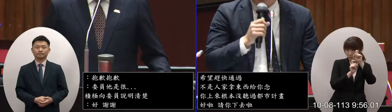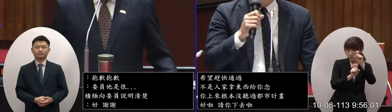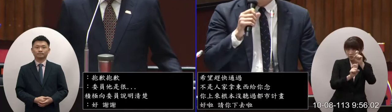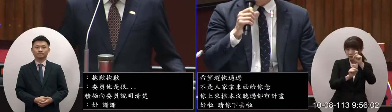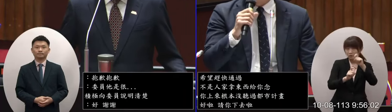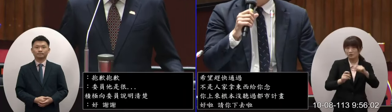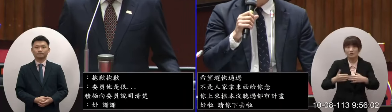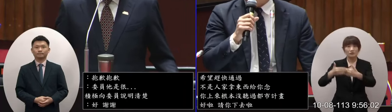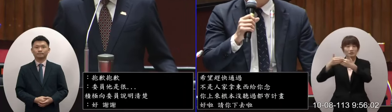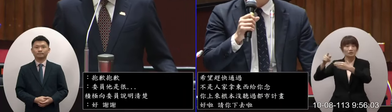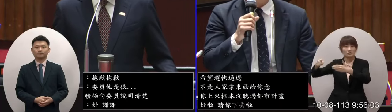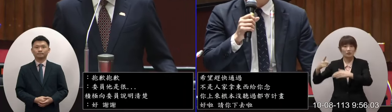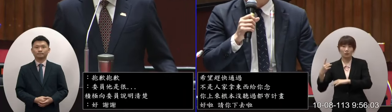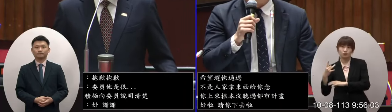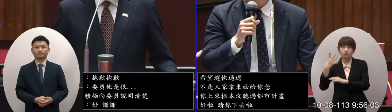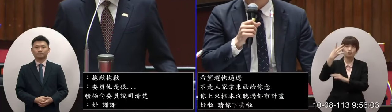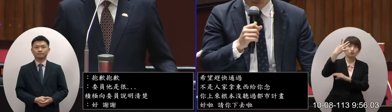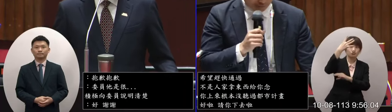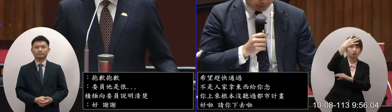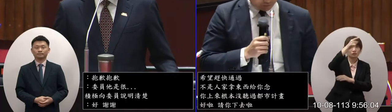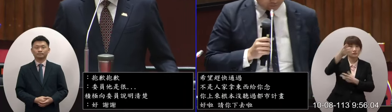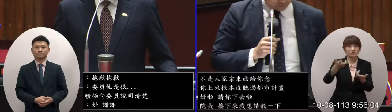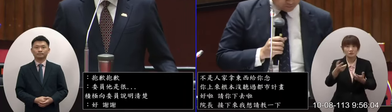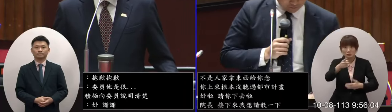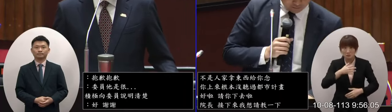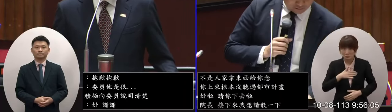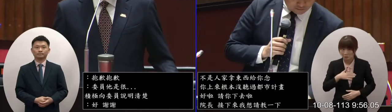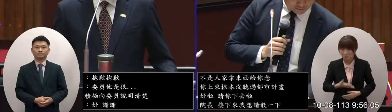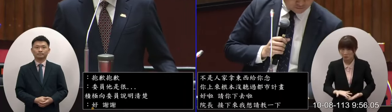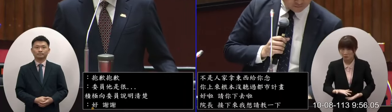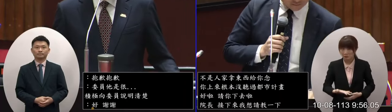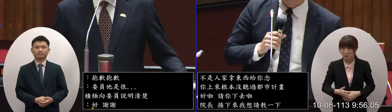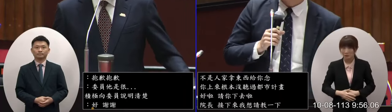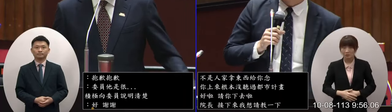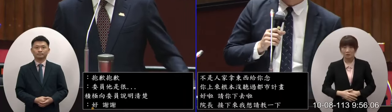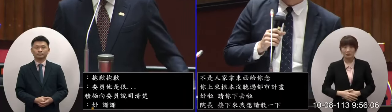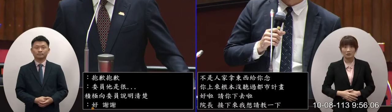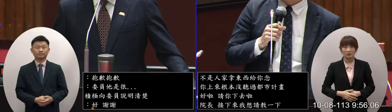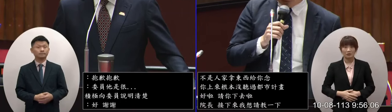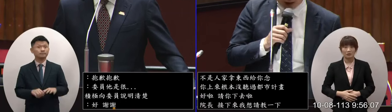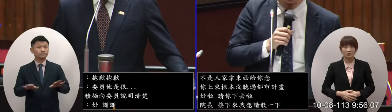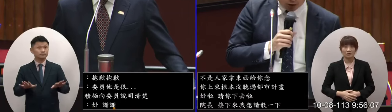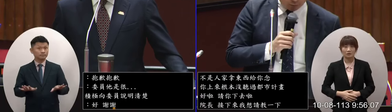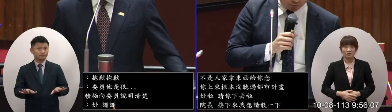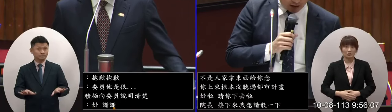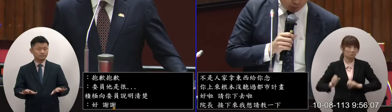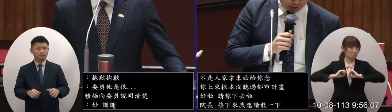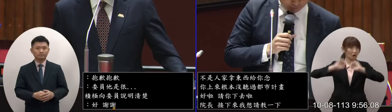on October 10 ? The official department has announced